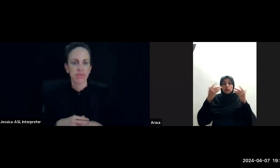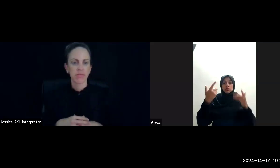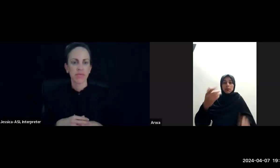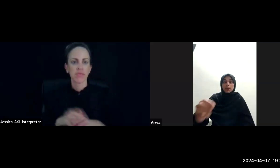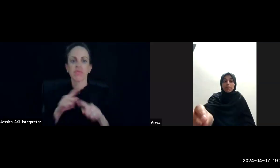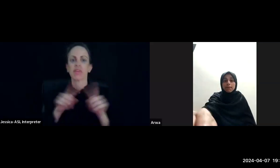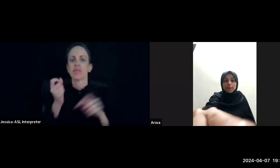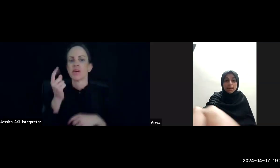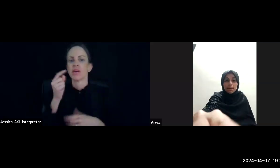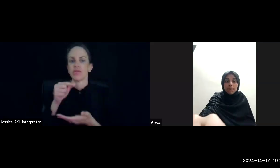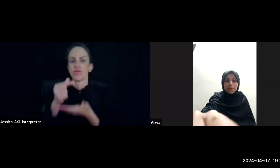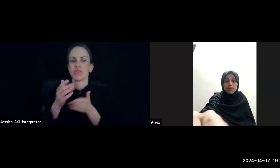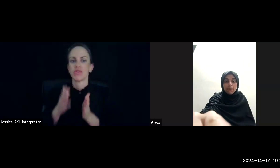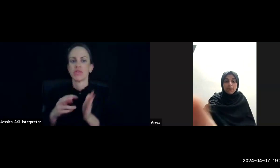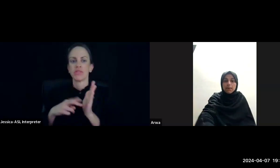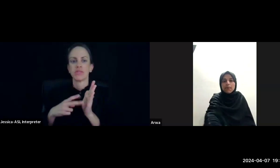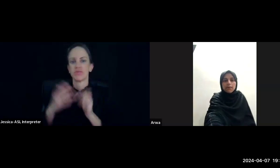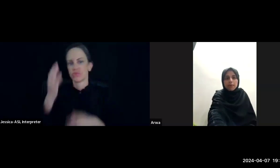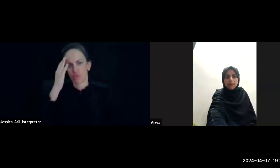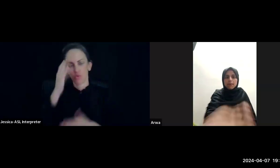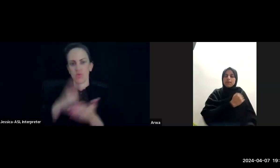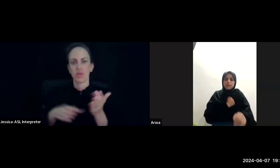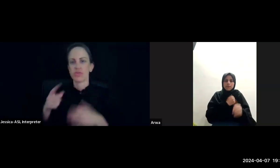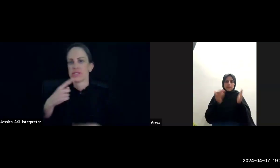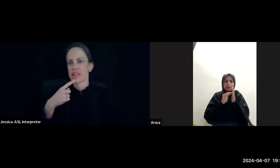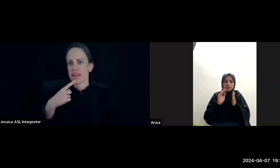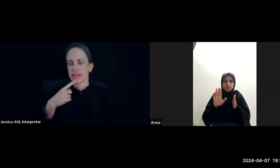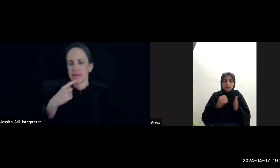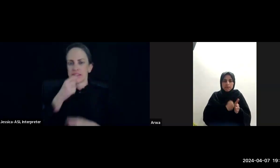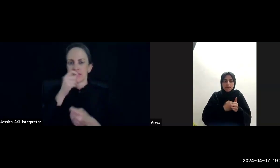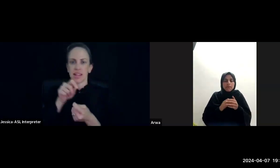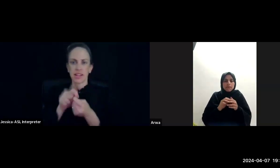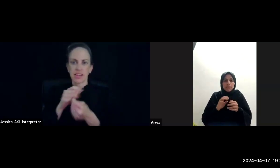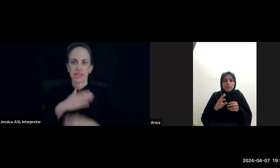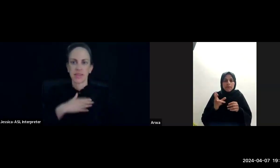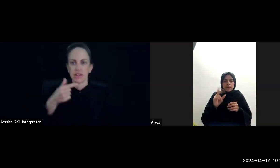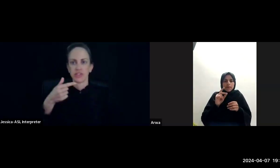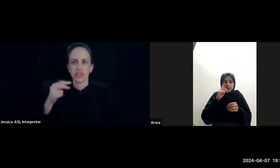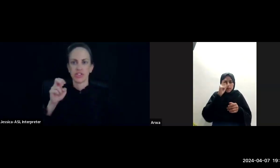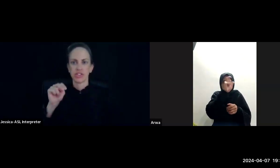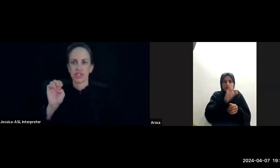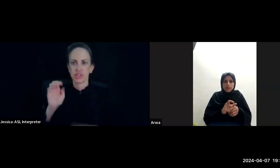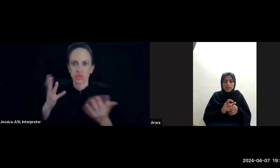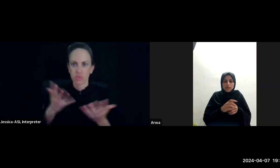you say but then I want to know exactly what my Gene is and I want to know what the mutation